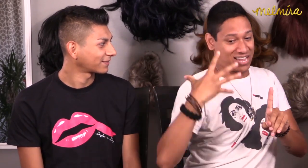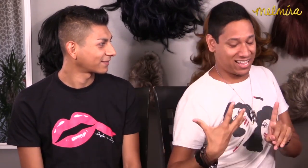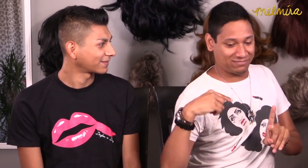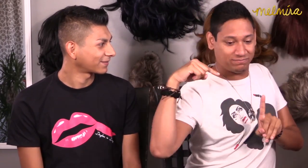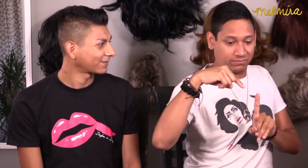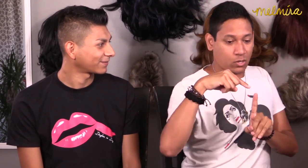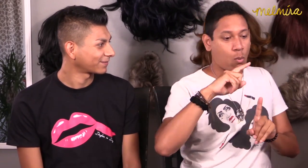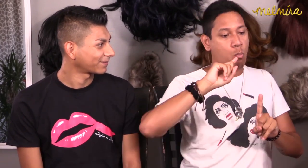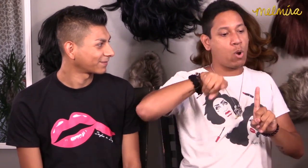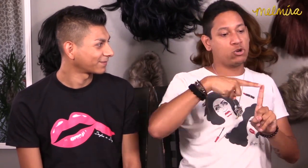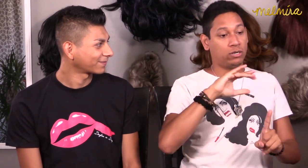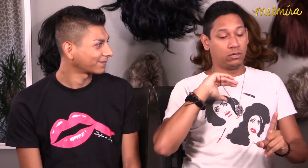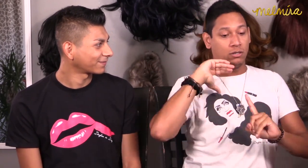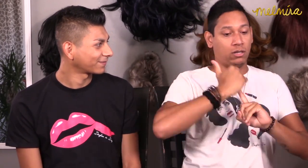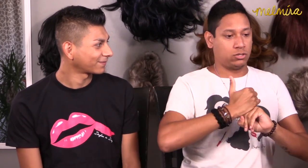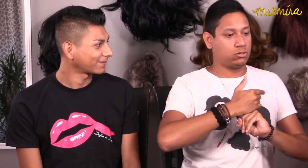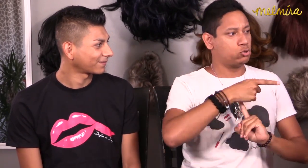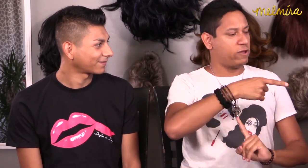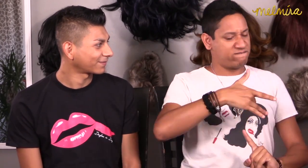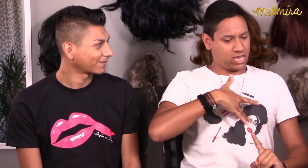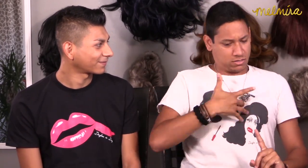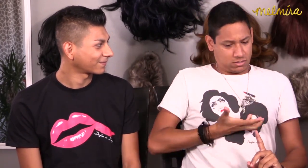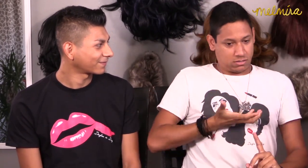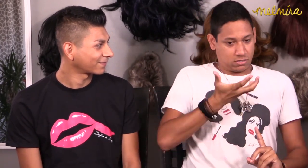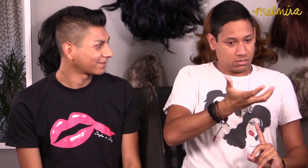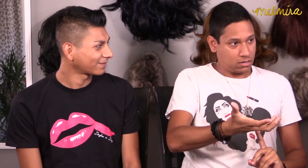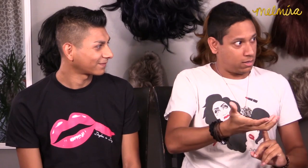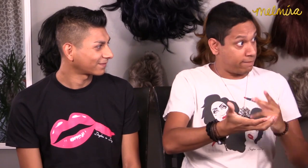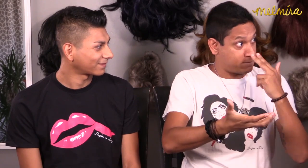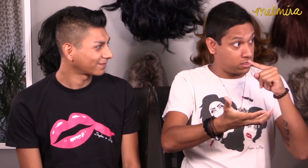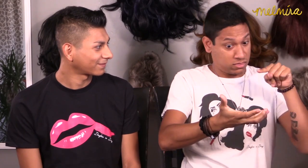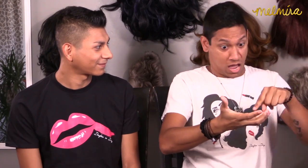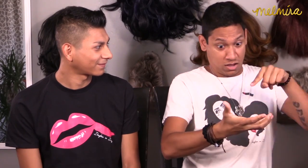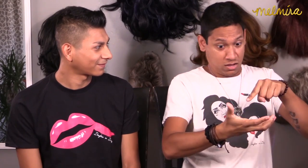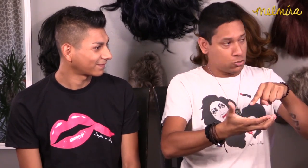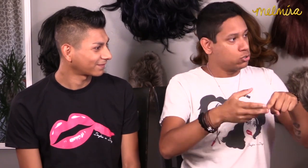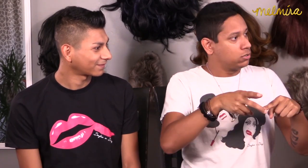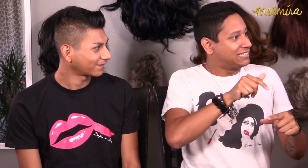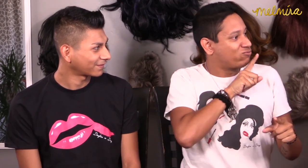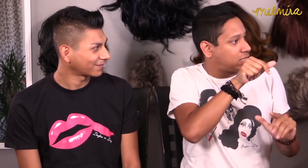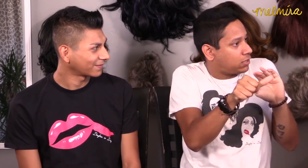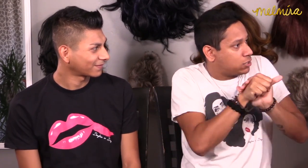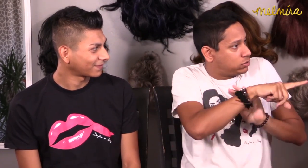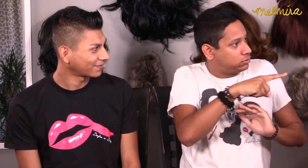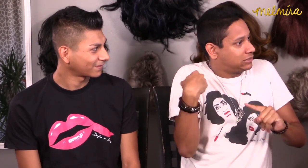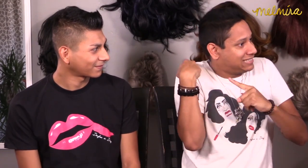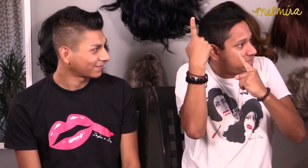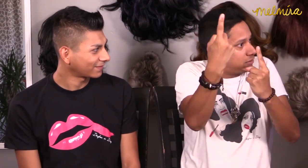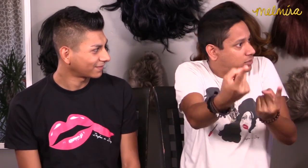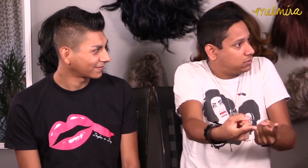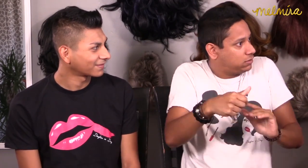When you get into drag, you feel your inner self, the funny thing is that your inner self is what you have been hiding all along.